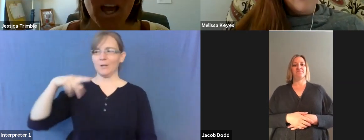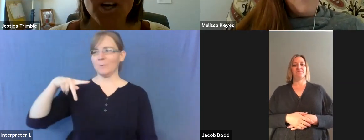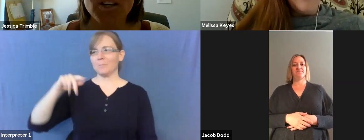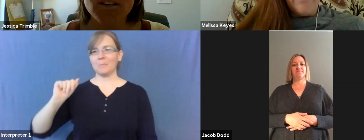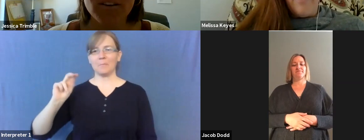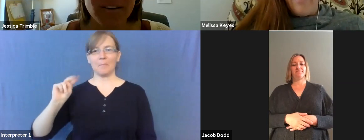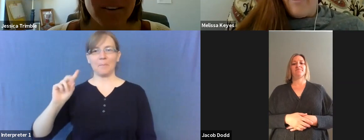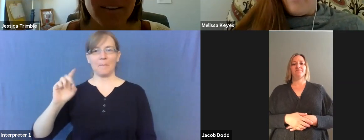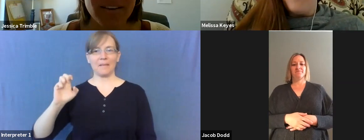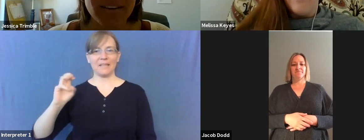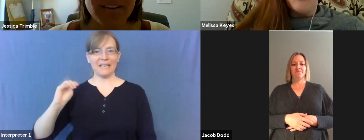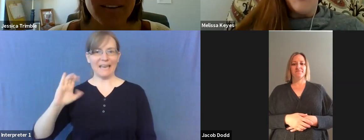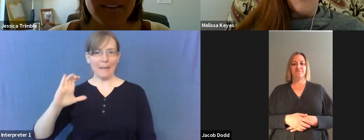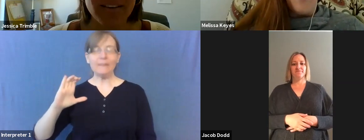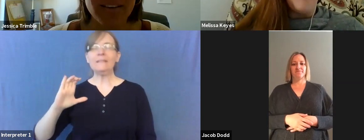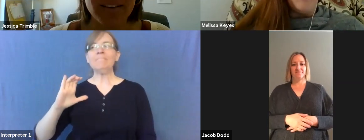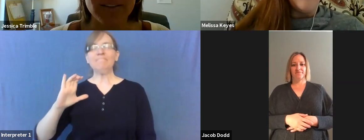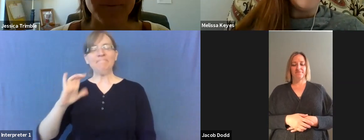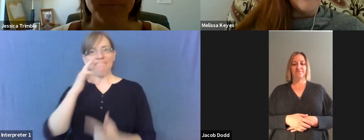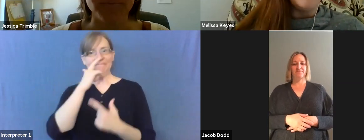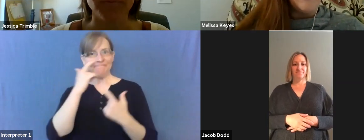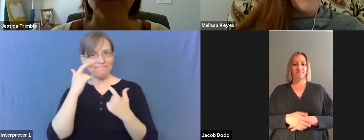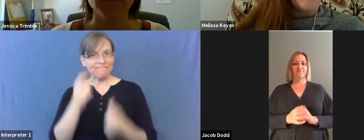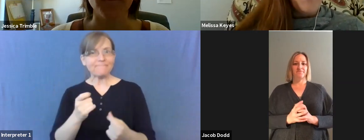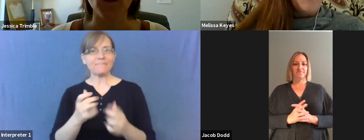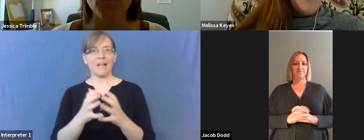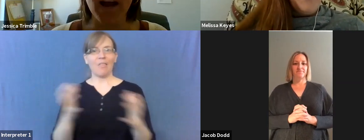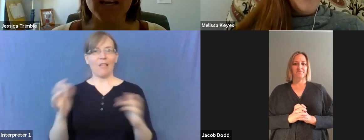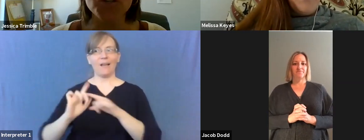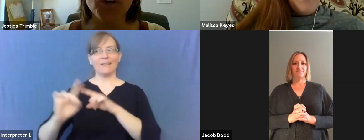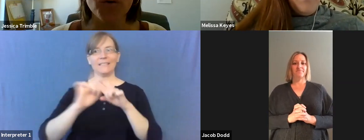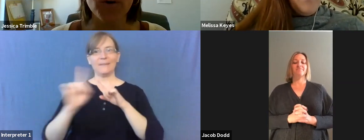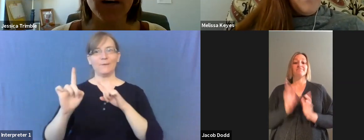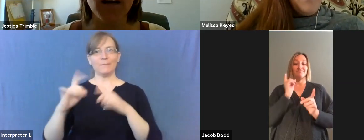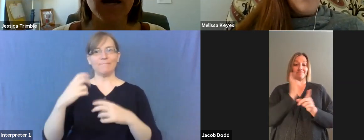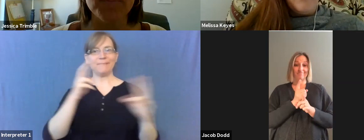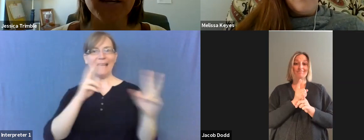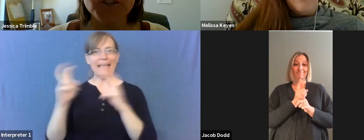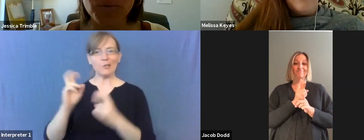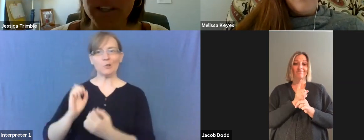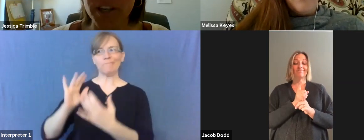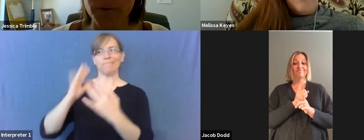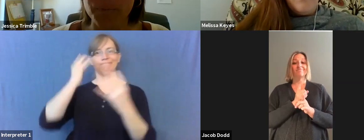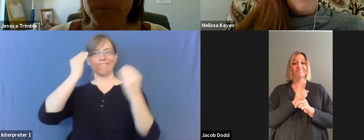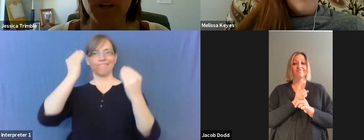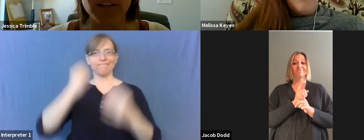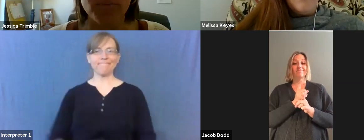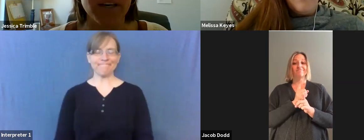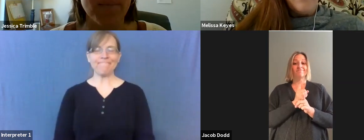Definitely a lot of issues for our community to consider. Right, so I do want to share with people a little bit